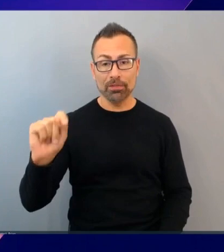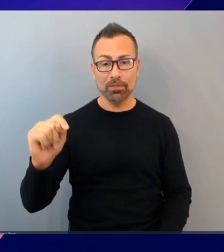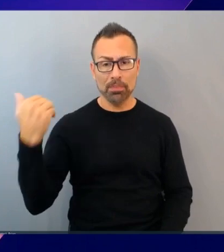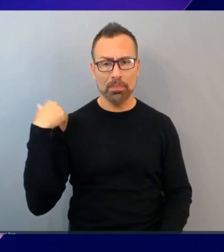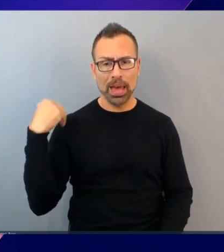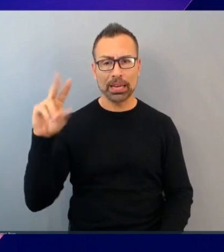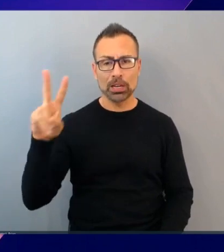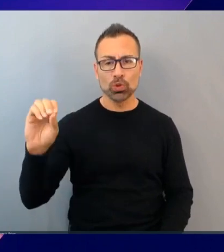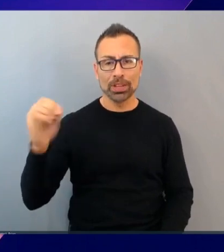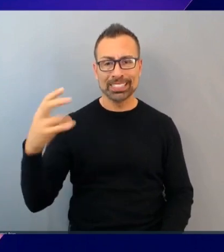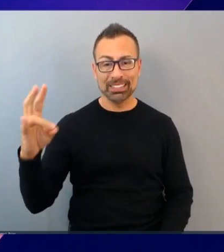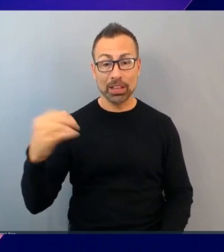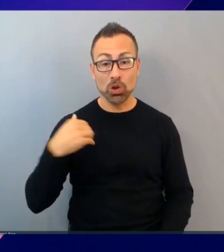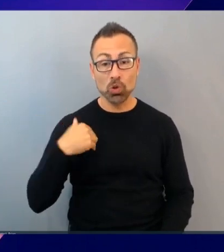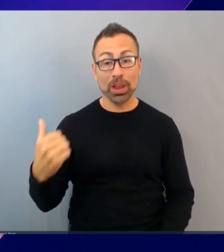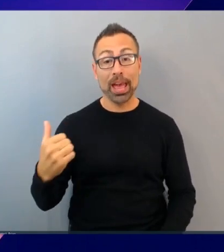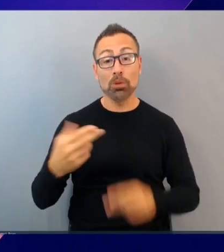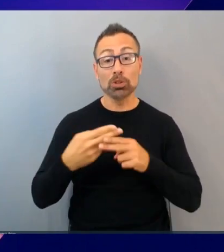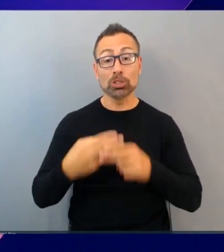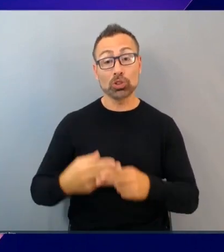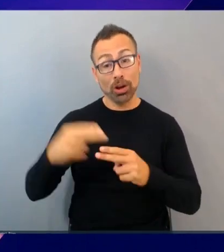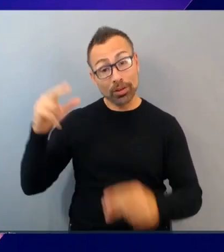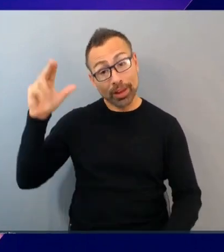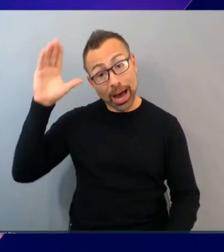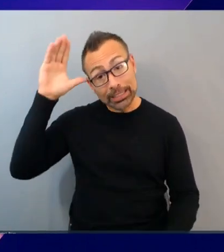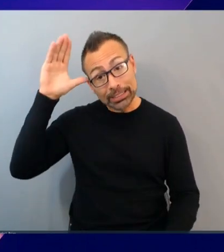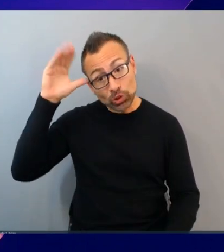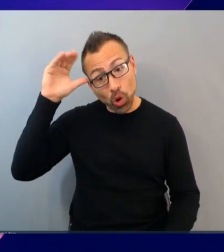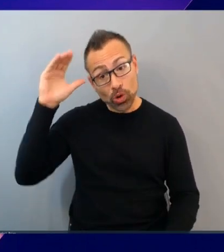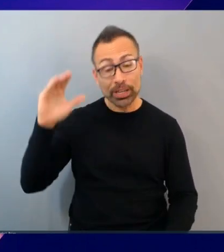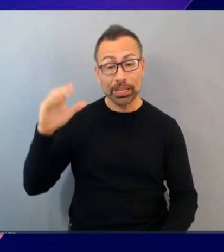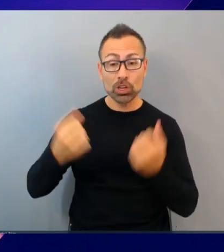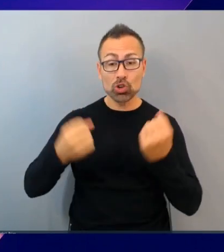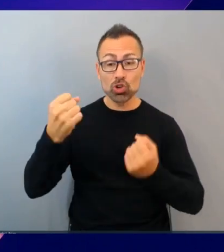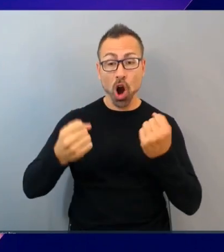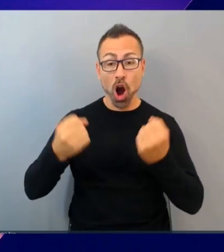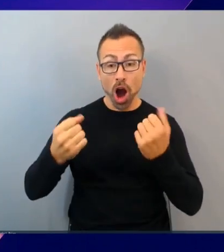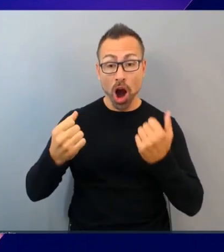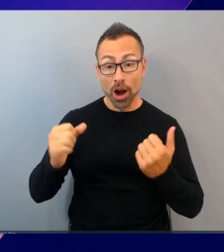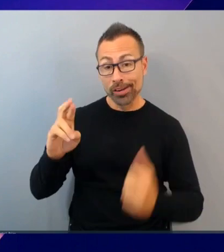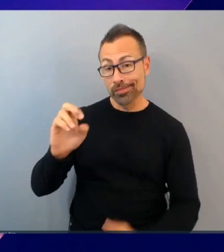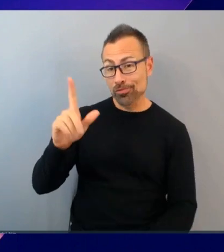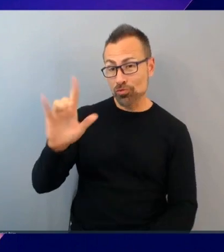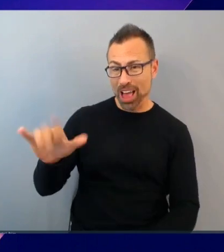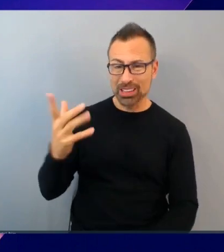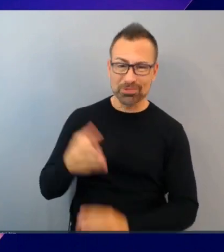which is sort of a precursor to the AWS DeepRacer. It's similar, autonomous driving RC car unit.